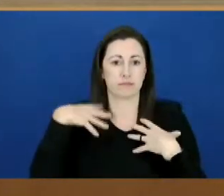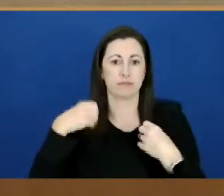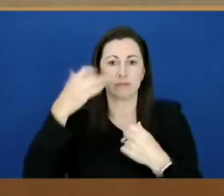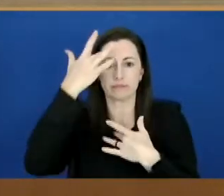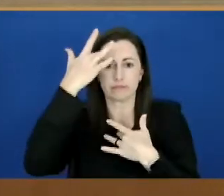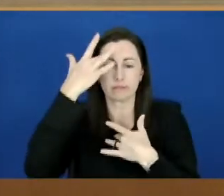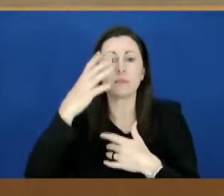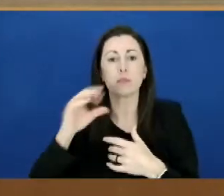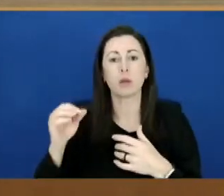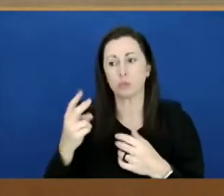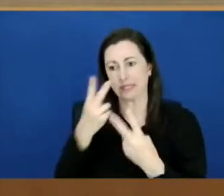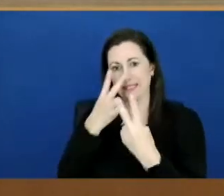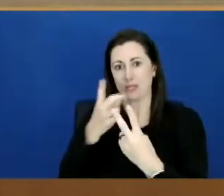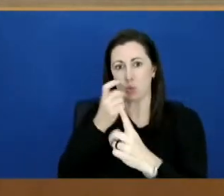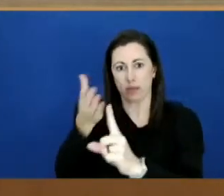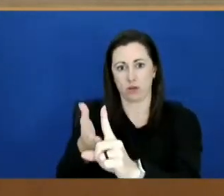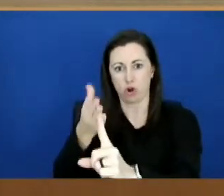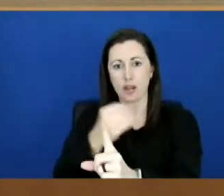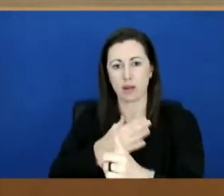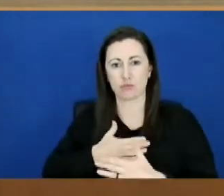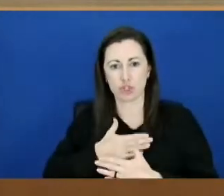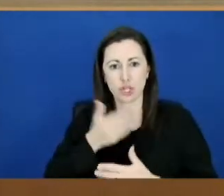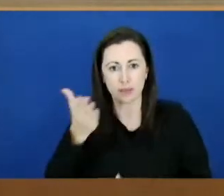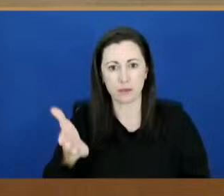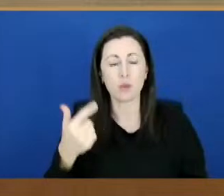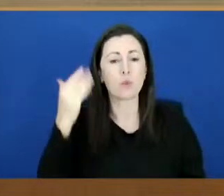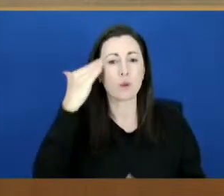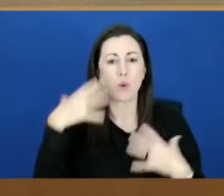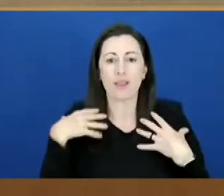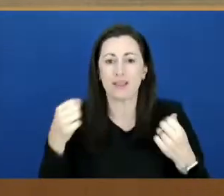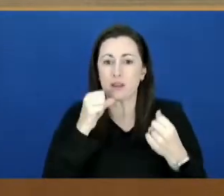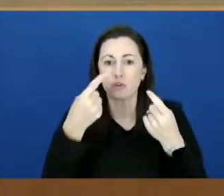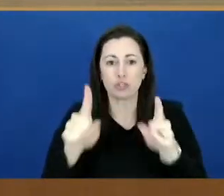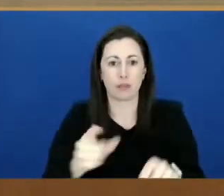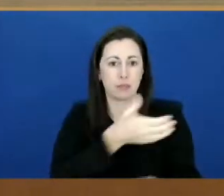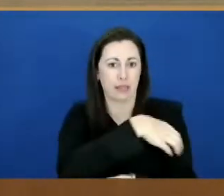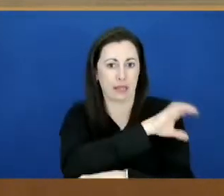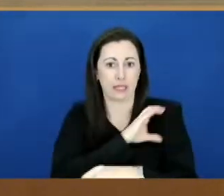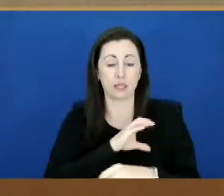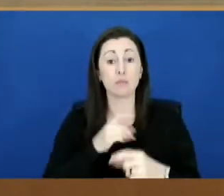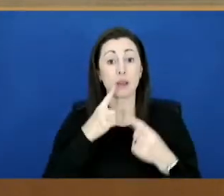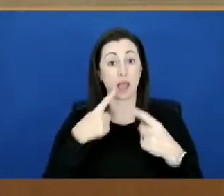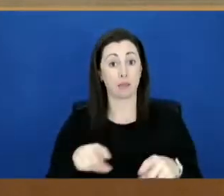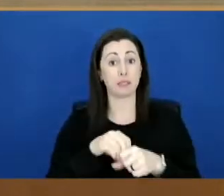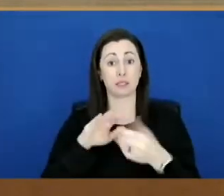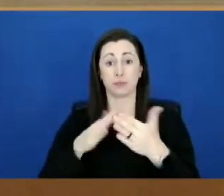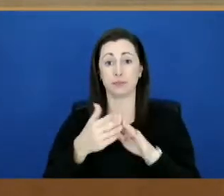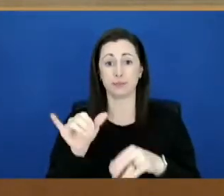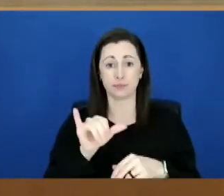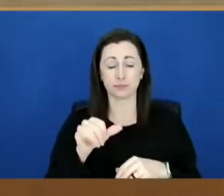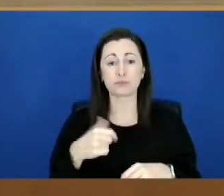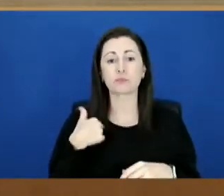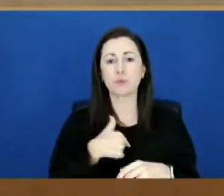MUTUALITY AND SPACES WHERE PEOPLE ARE NOT LABELLED BY ILLNESS BUT SEEN AND APPRECIATED.